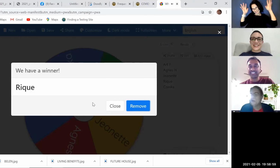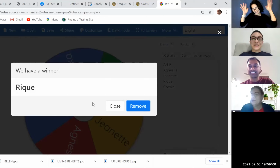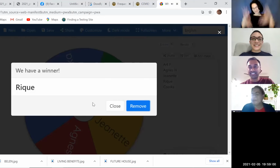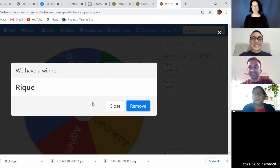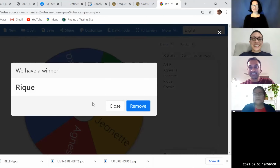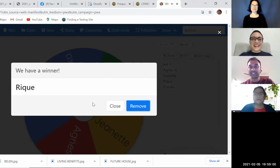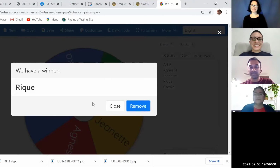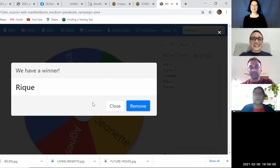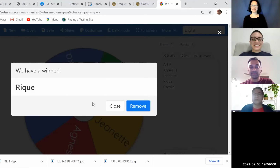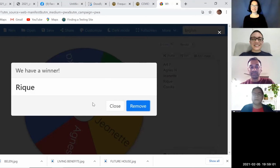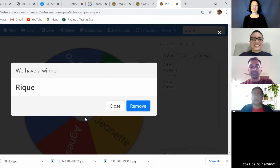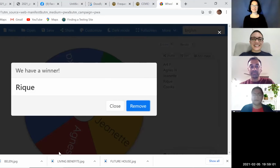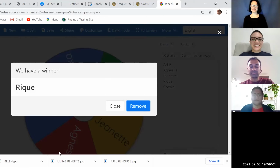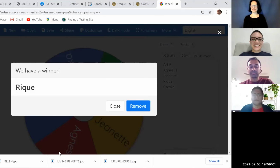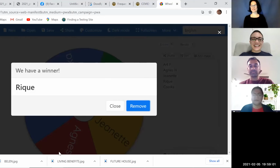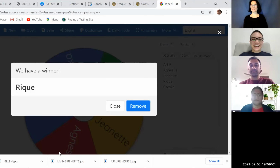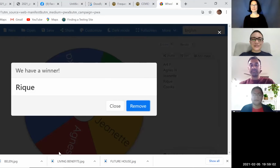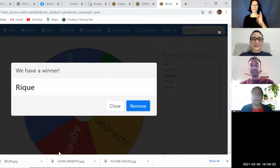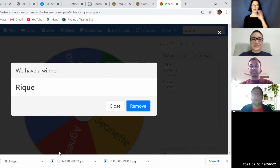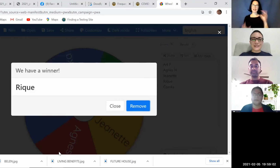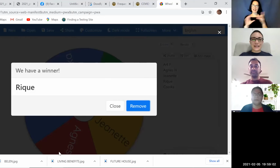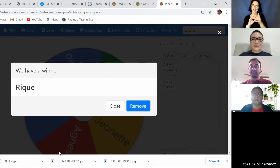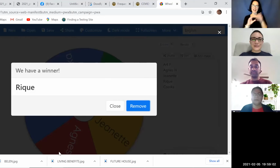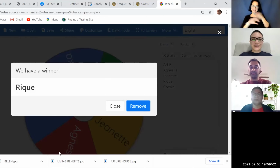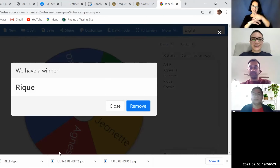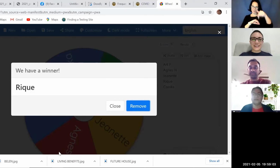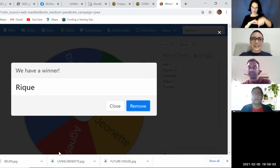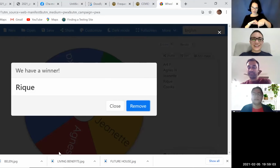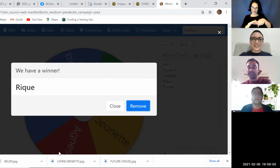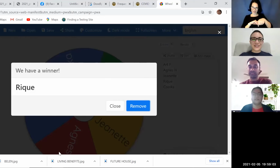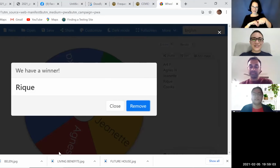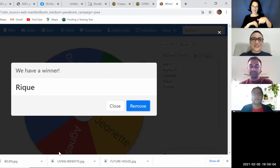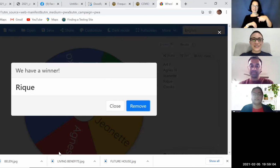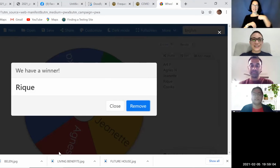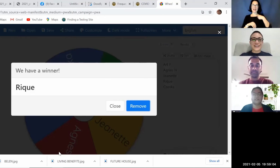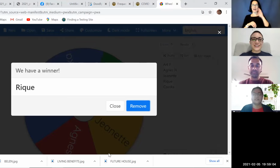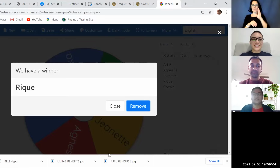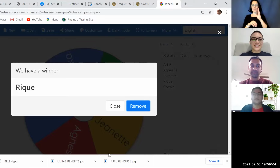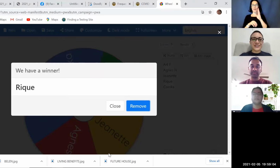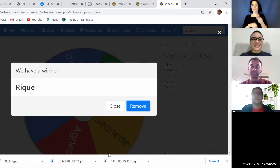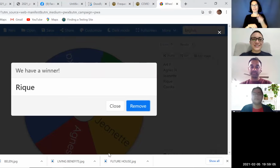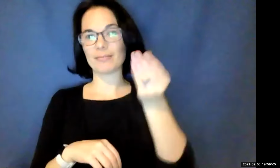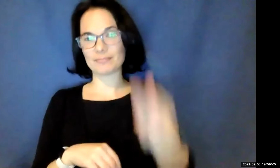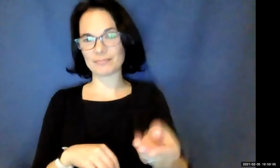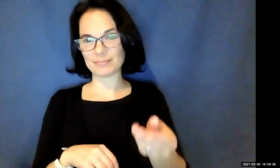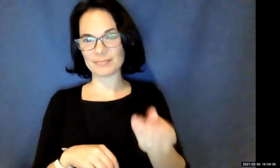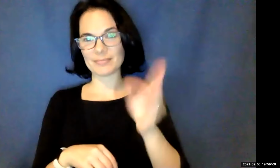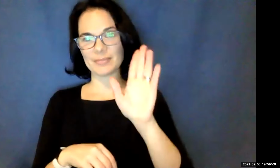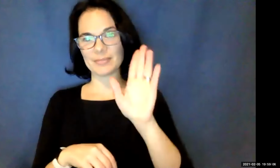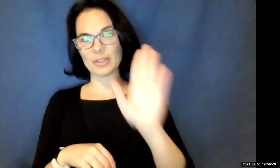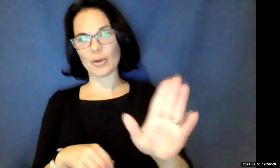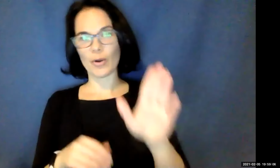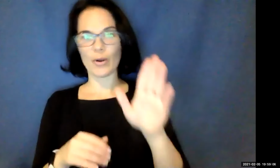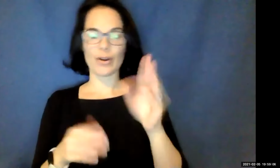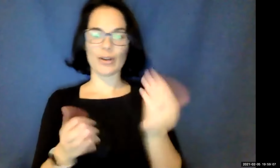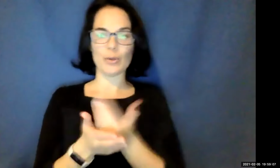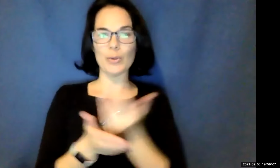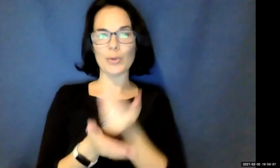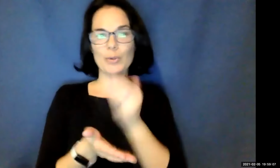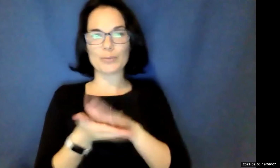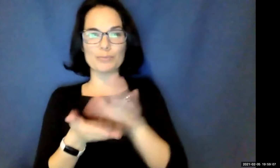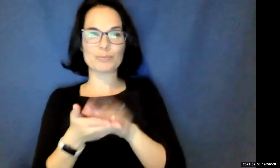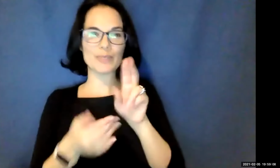So we’ll connect after this and I will get you your new sanitizer box.